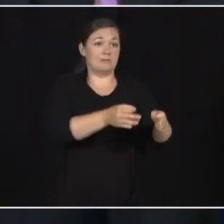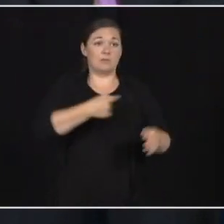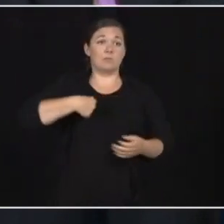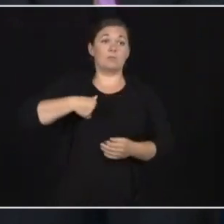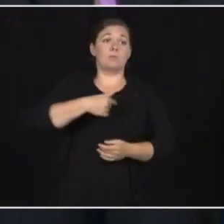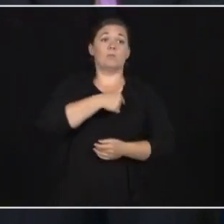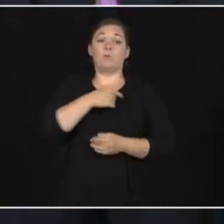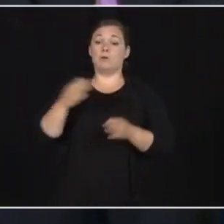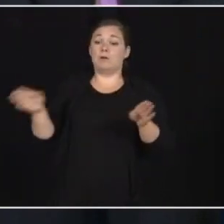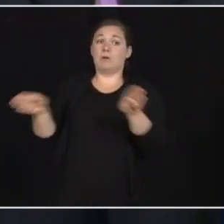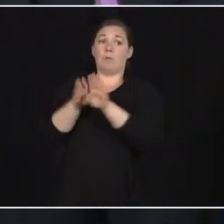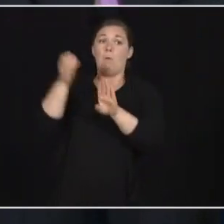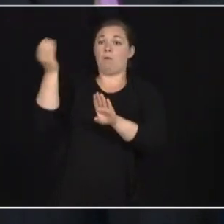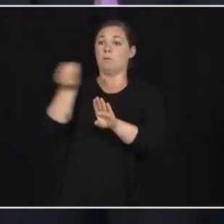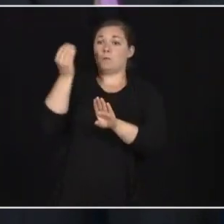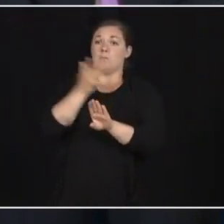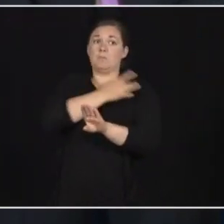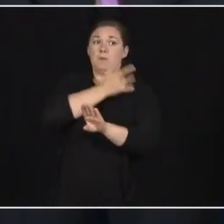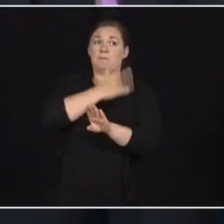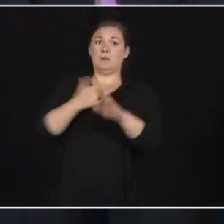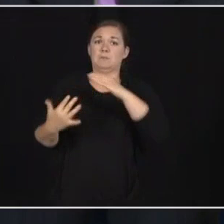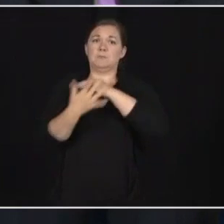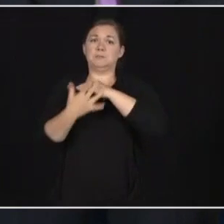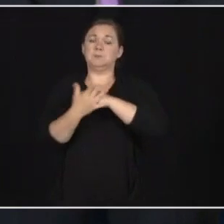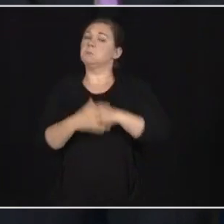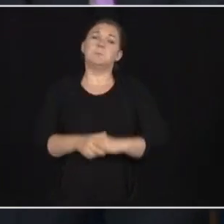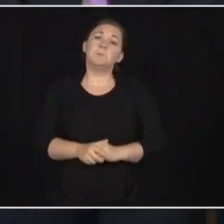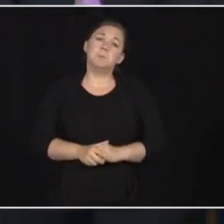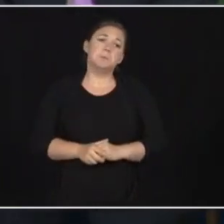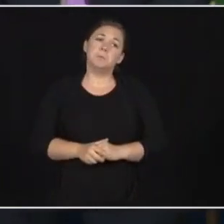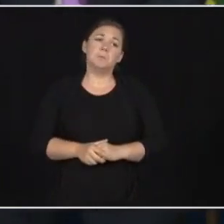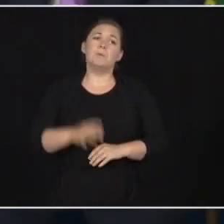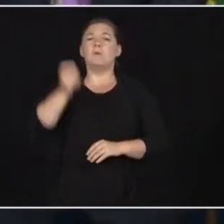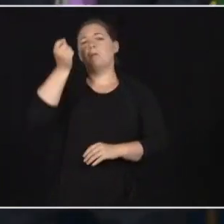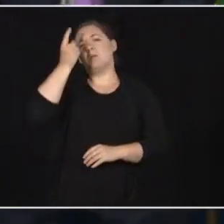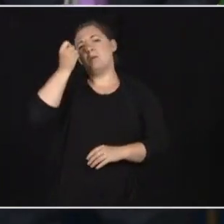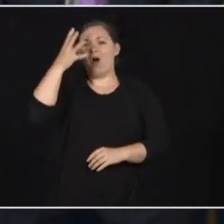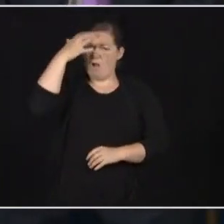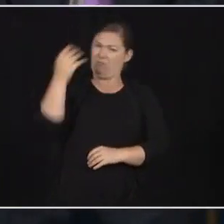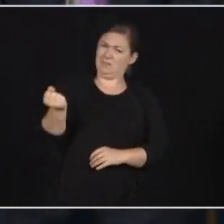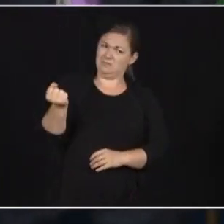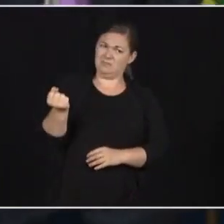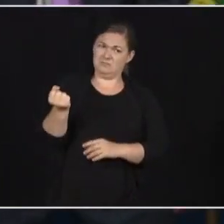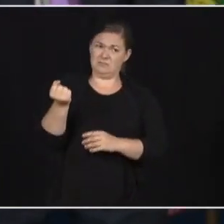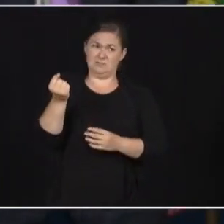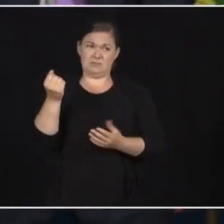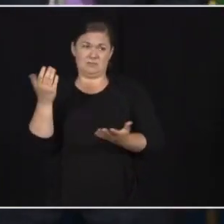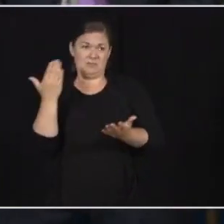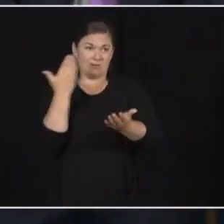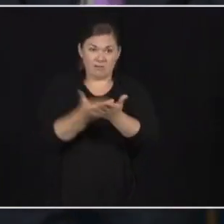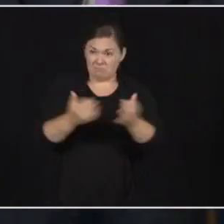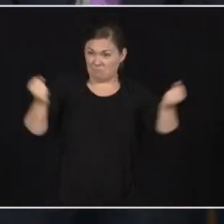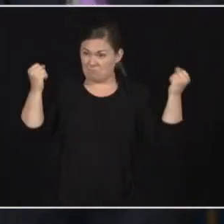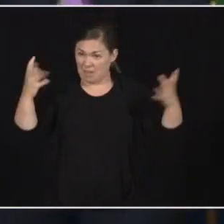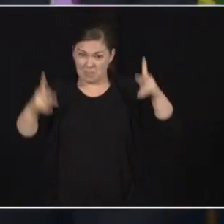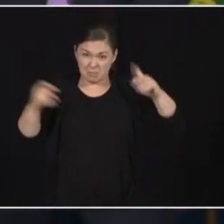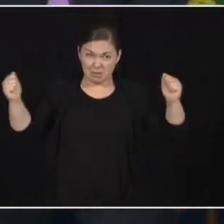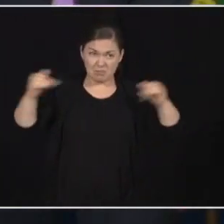officer. I know open with saga it was absolutely packed. But we will not be closing in the Ontario provincial beaches right now.